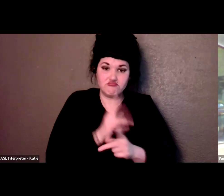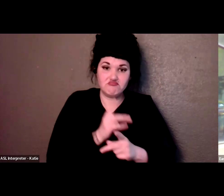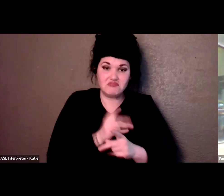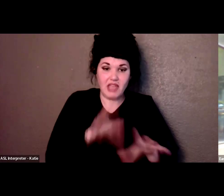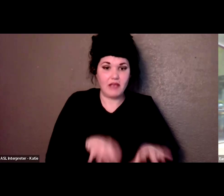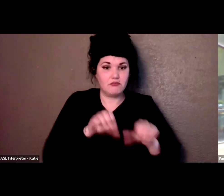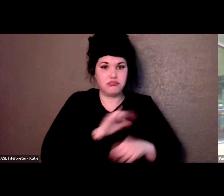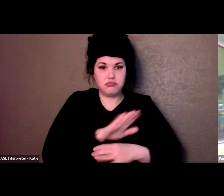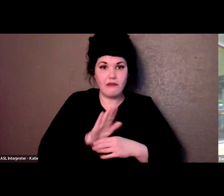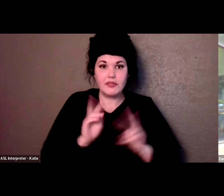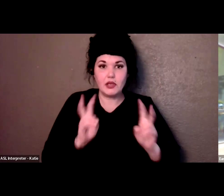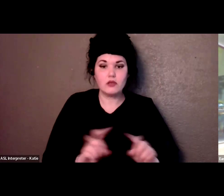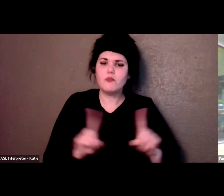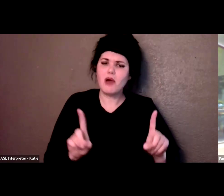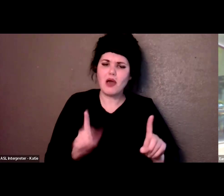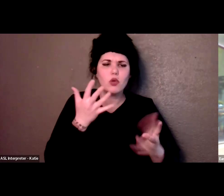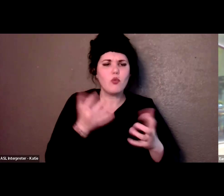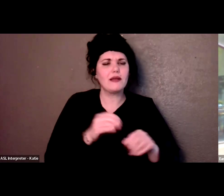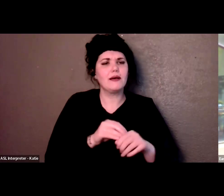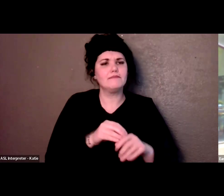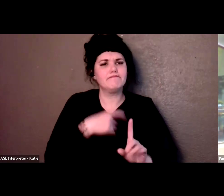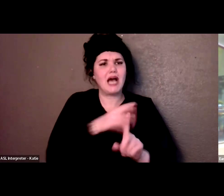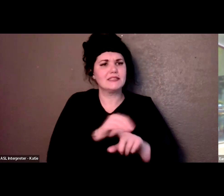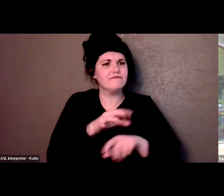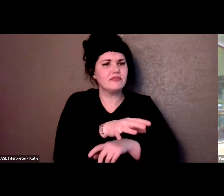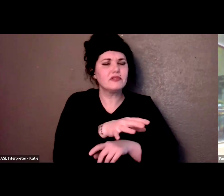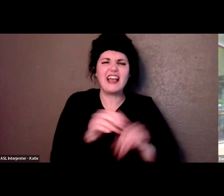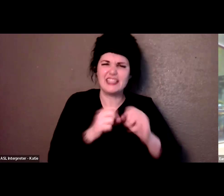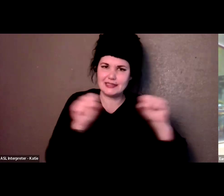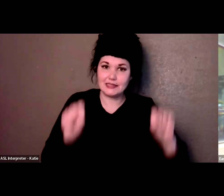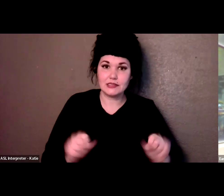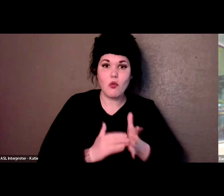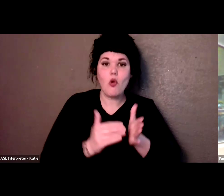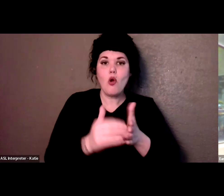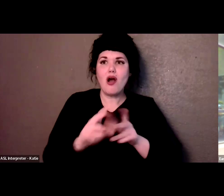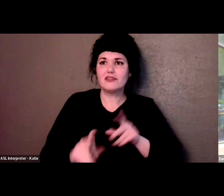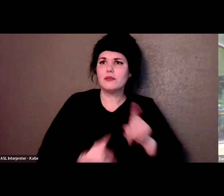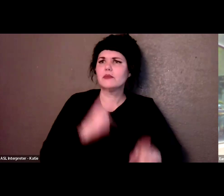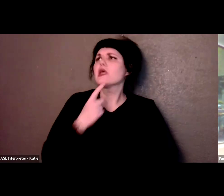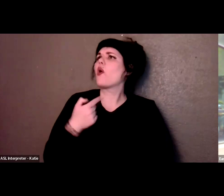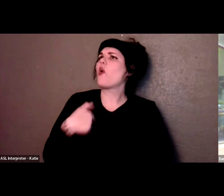I often in these situations hear people talk about, "We need more hospitals," so actually our